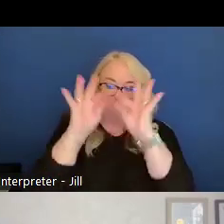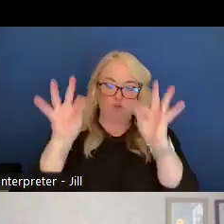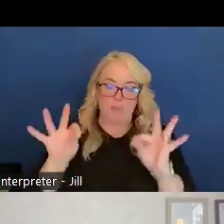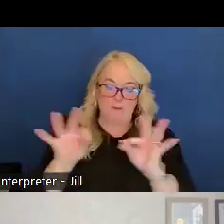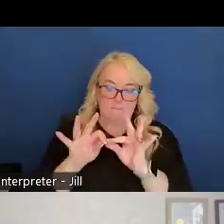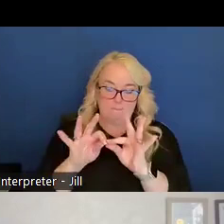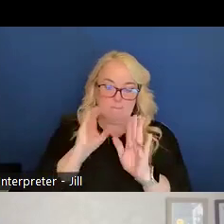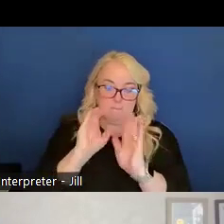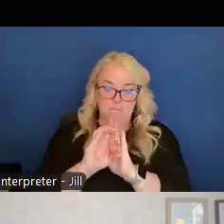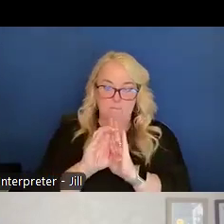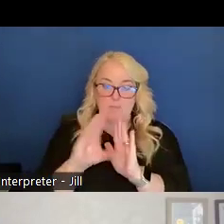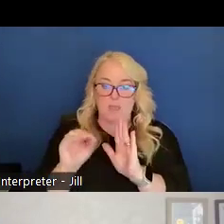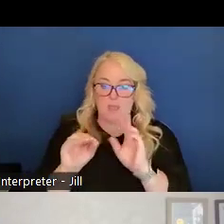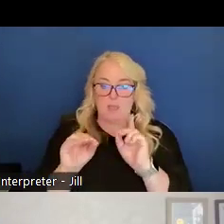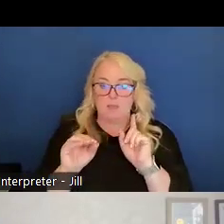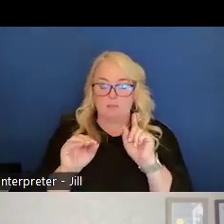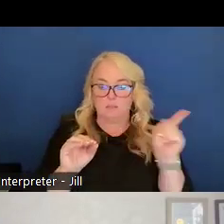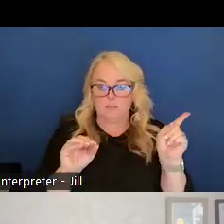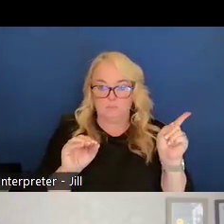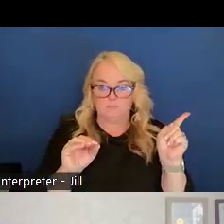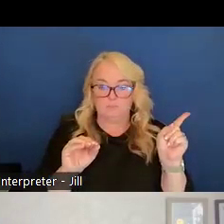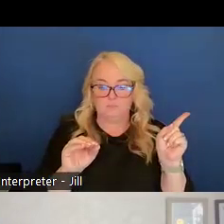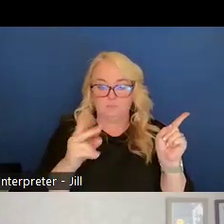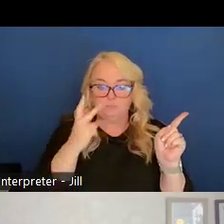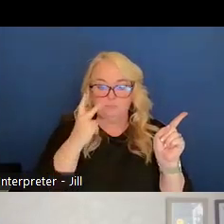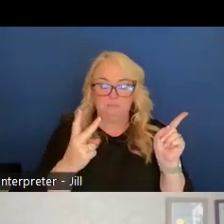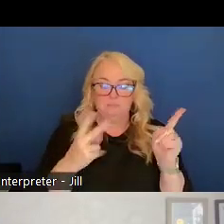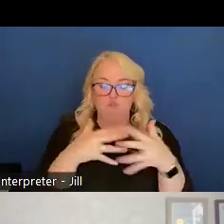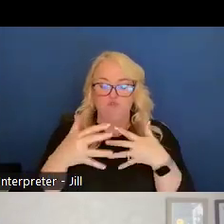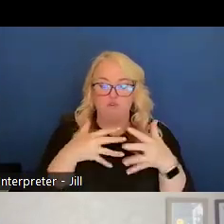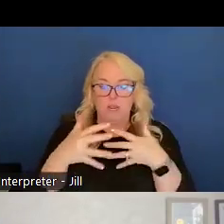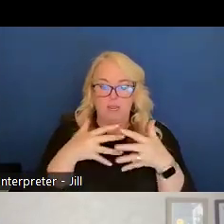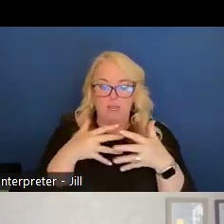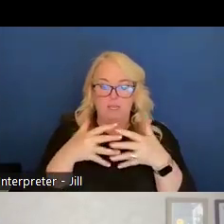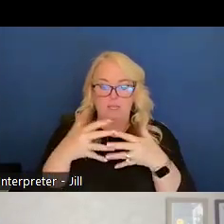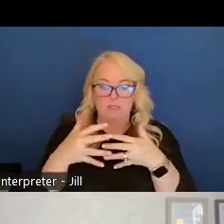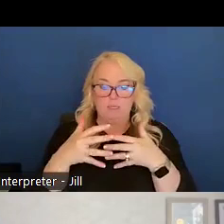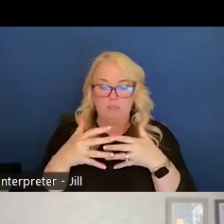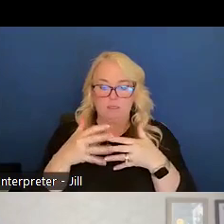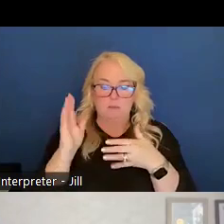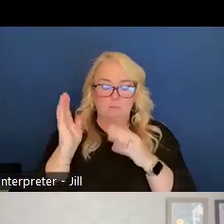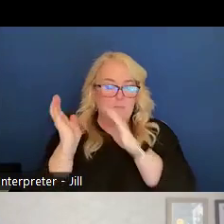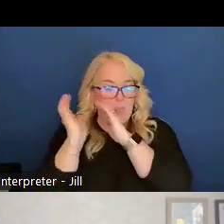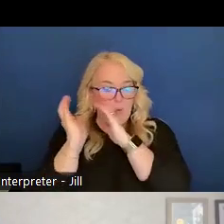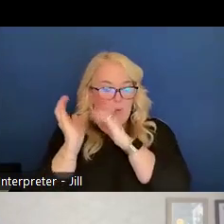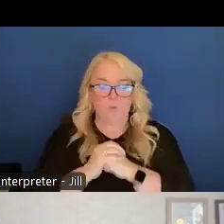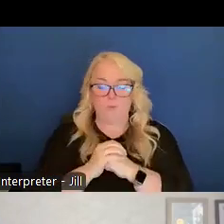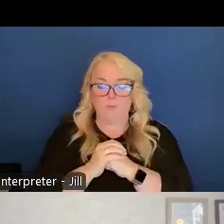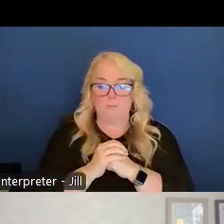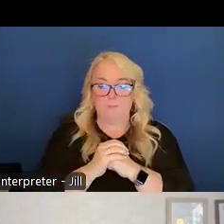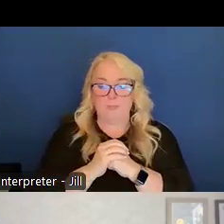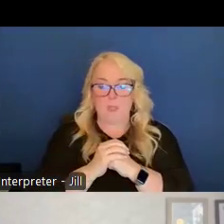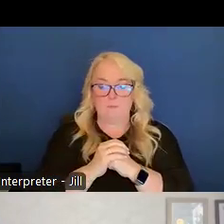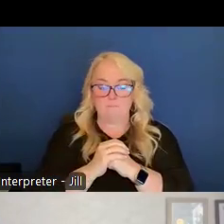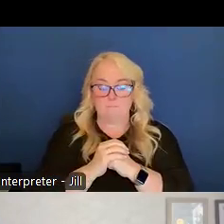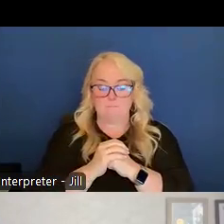right behind me is a gray large pillow. I'm glad to be here with